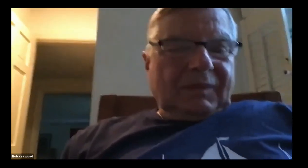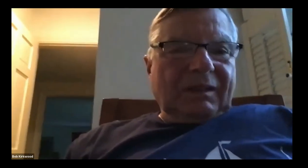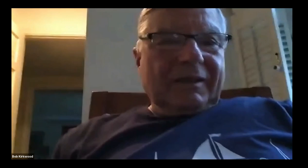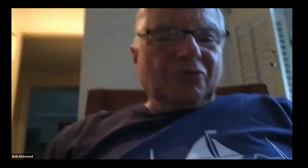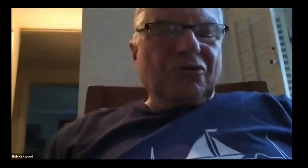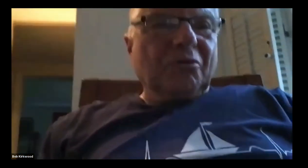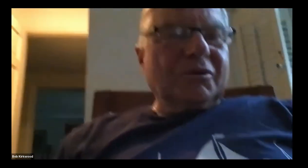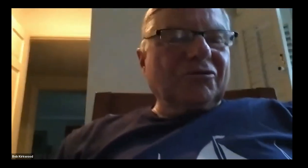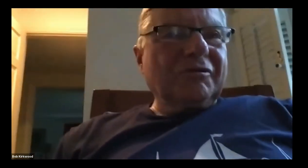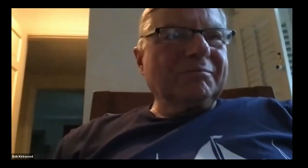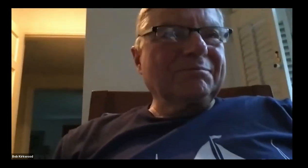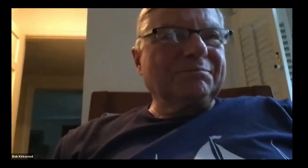Thank you so much.